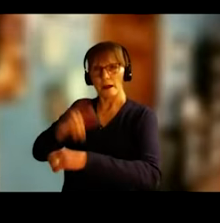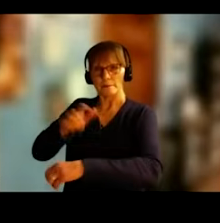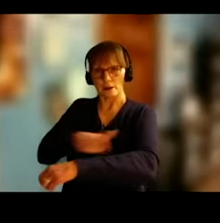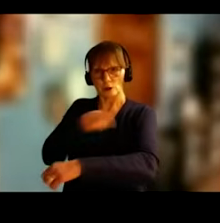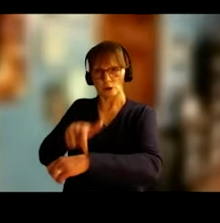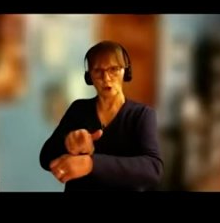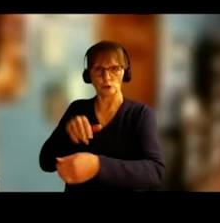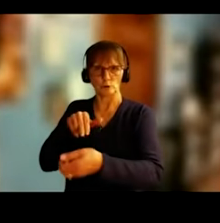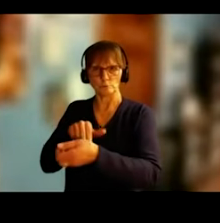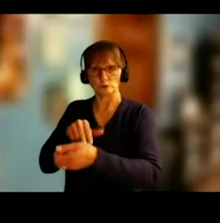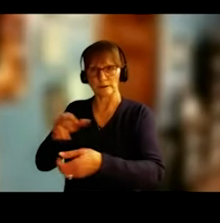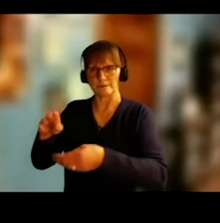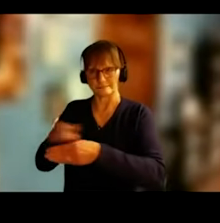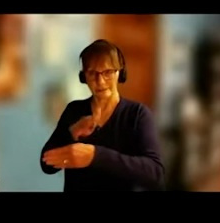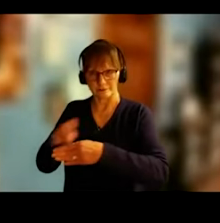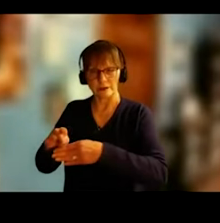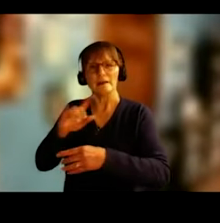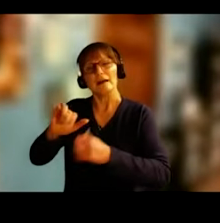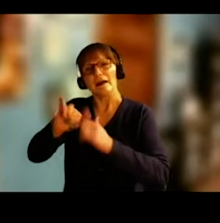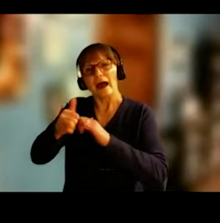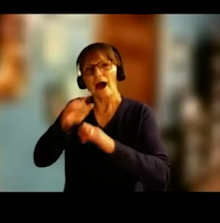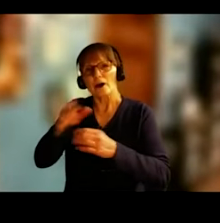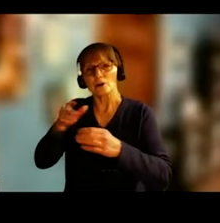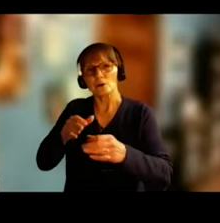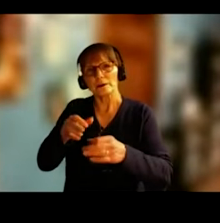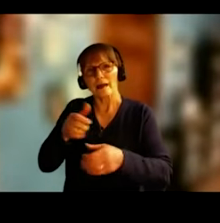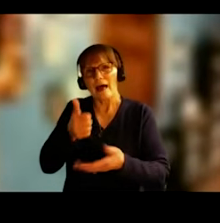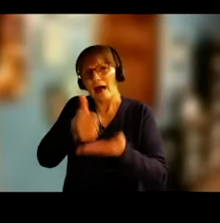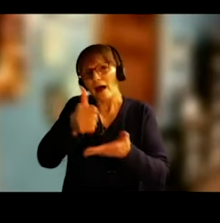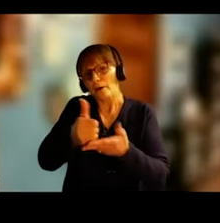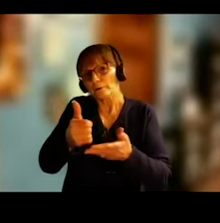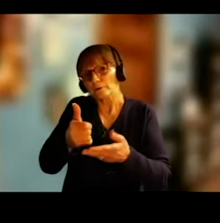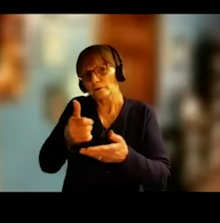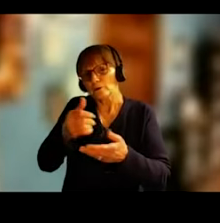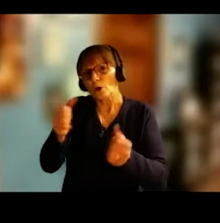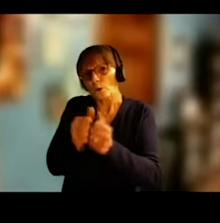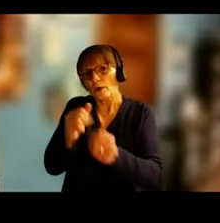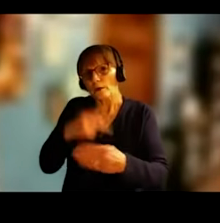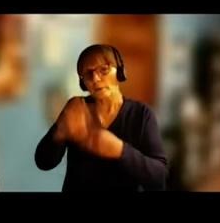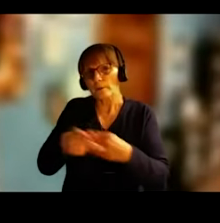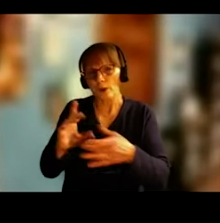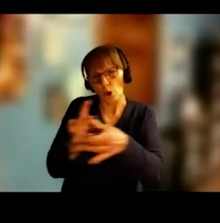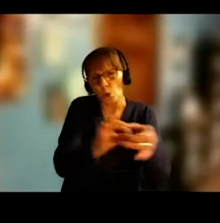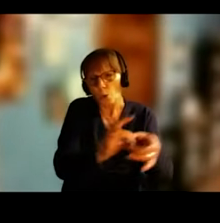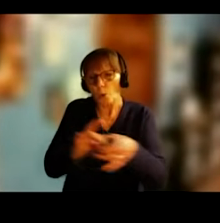and how do we extend ourselves and our programs to coordinate better across these systems?